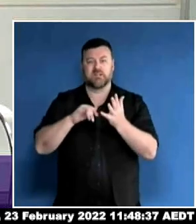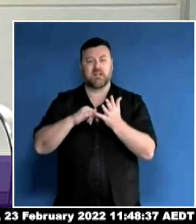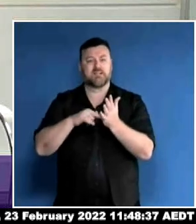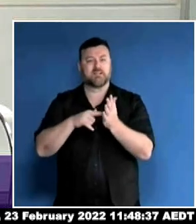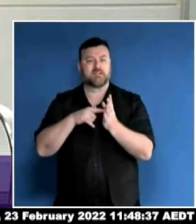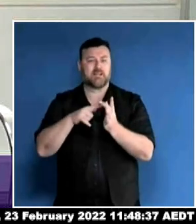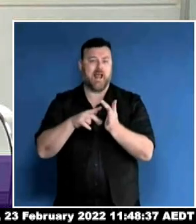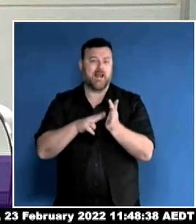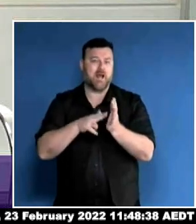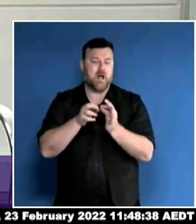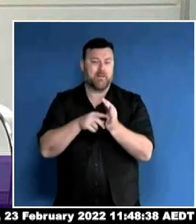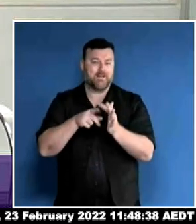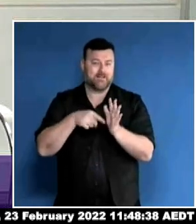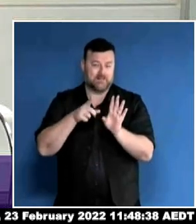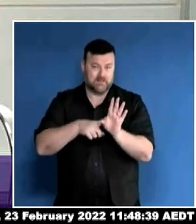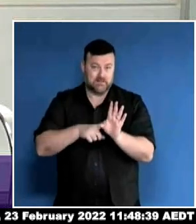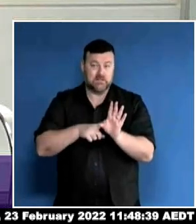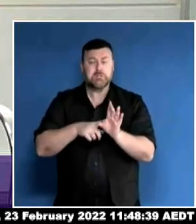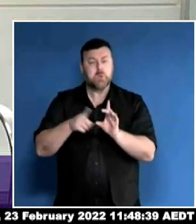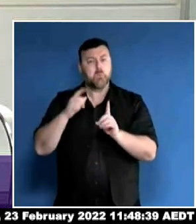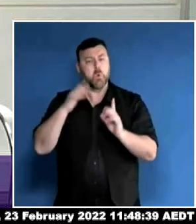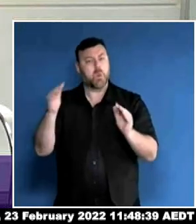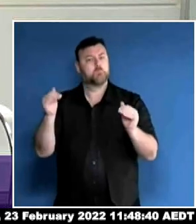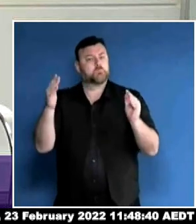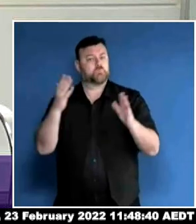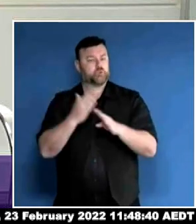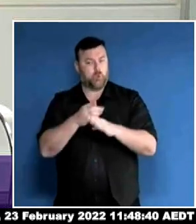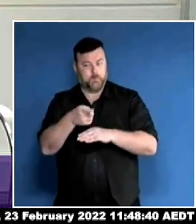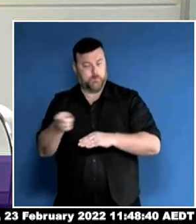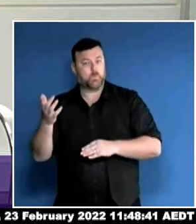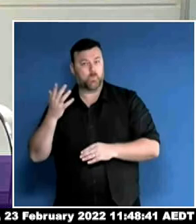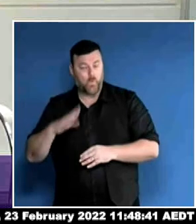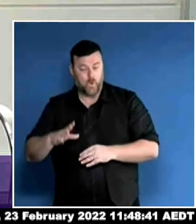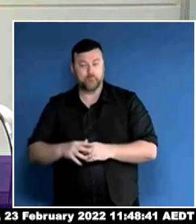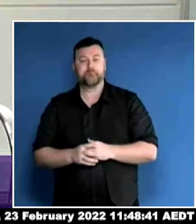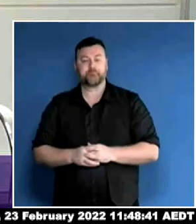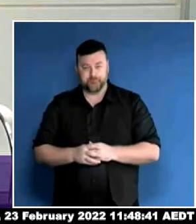are interested in. But their experiences with DES is they tend to be pushed into